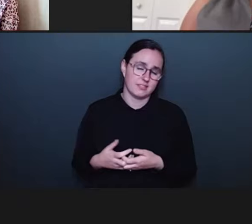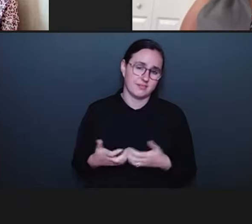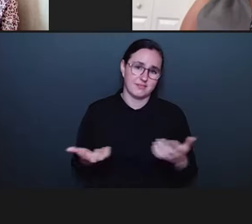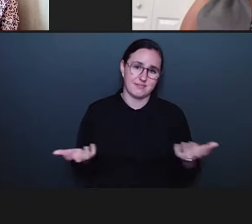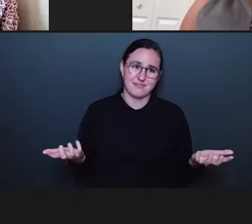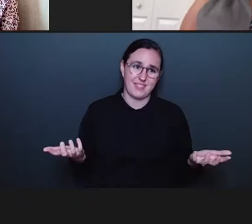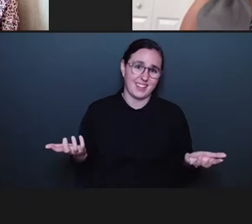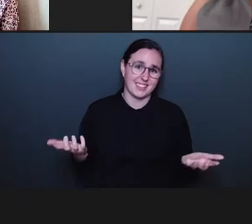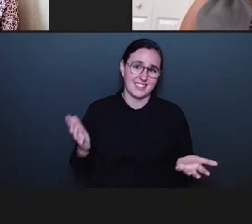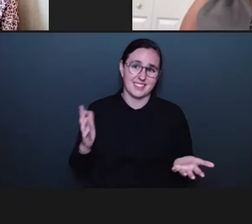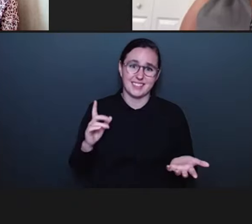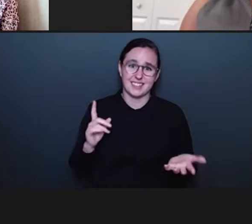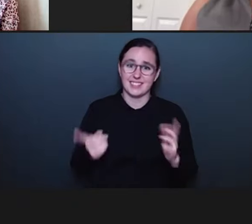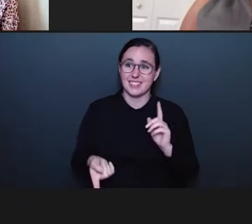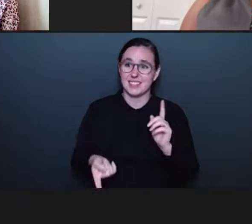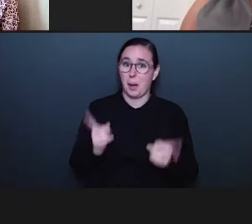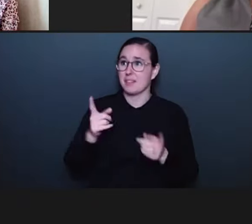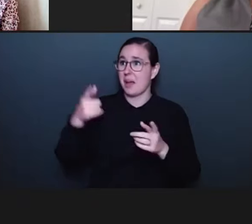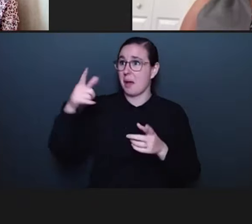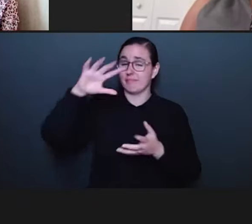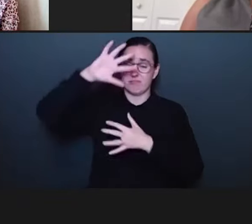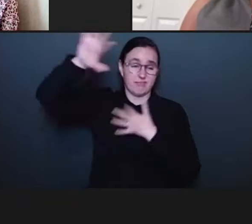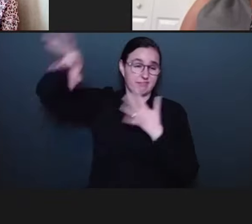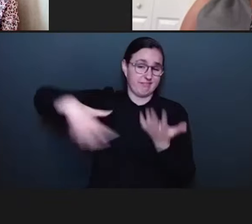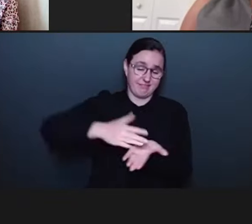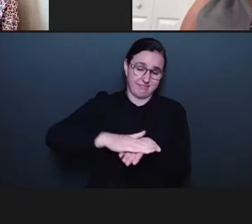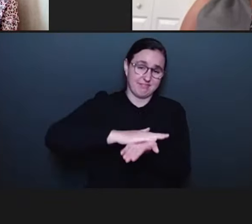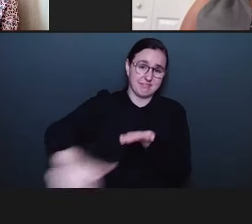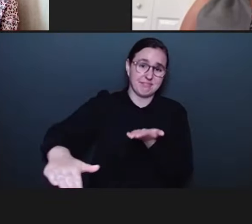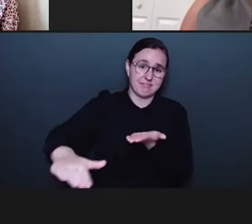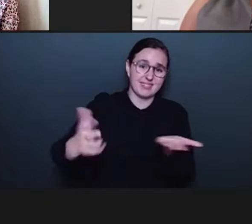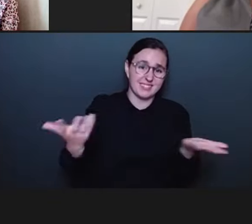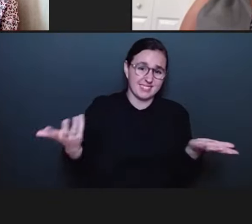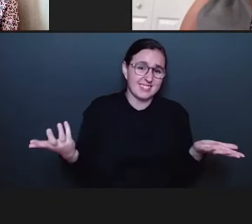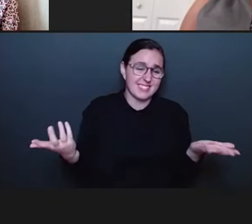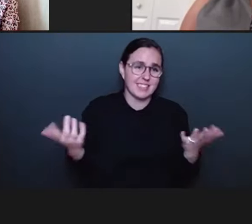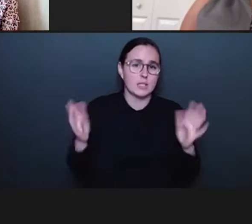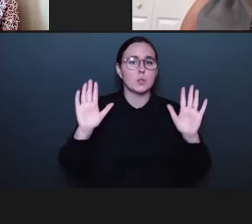not operationalizing a loss and damage fund, for us this year is a major threat to global peace